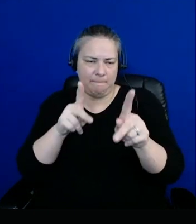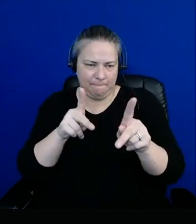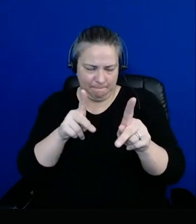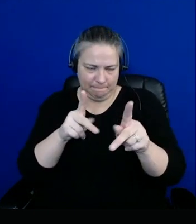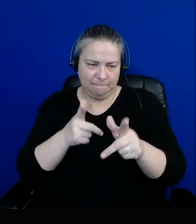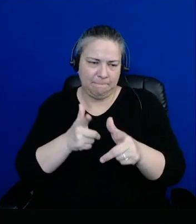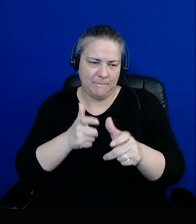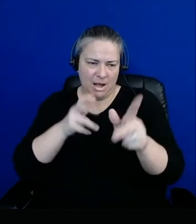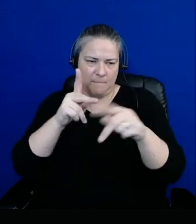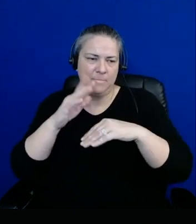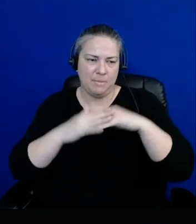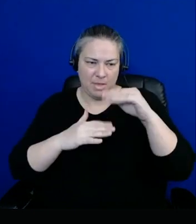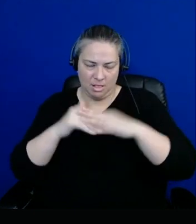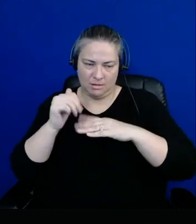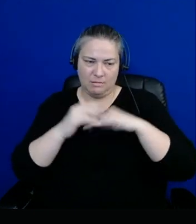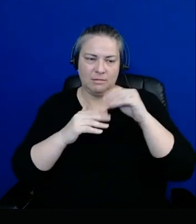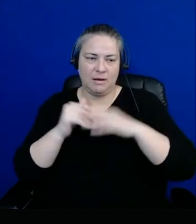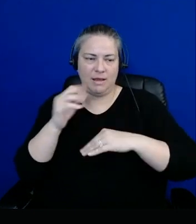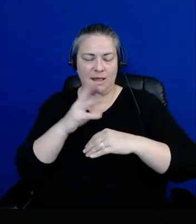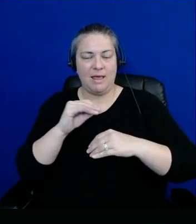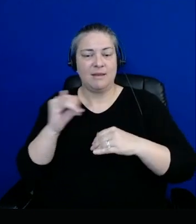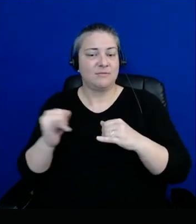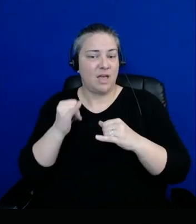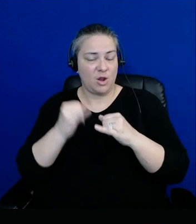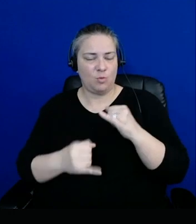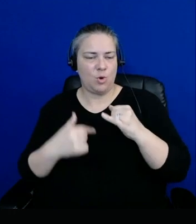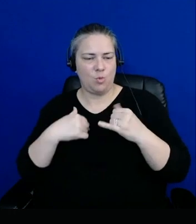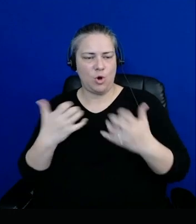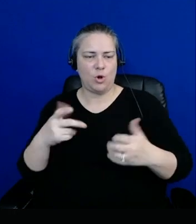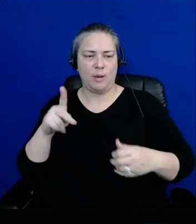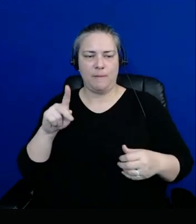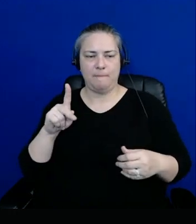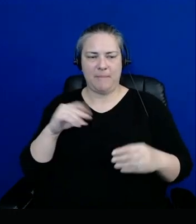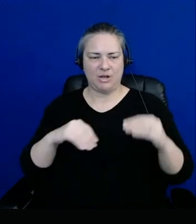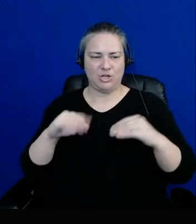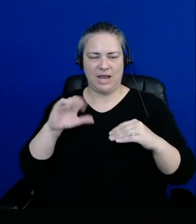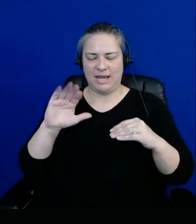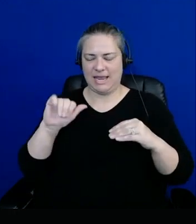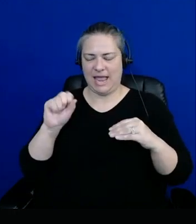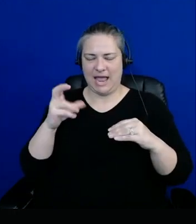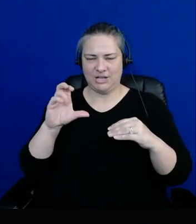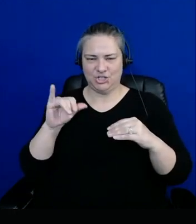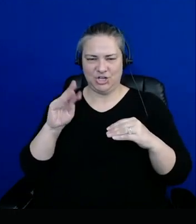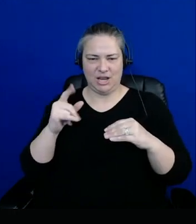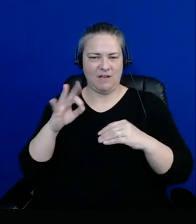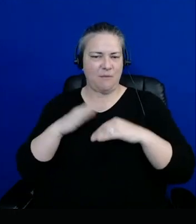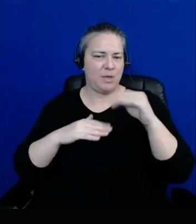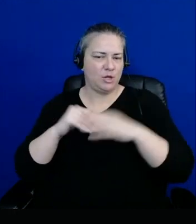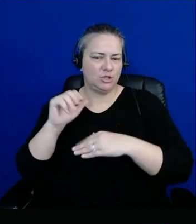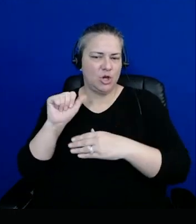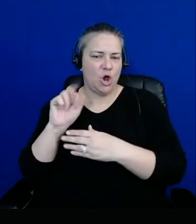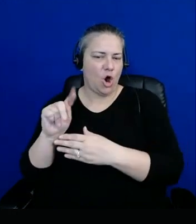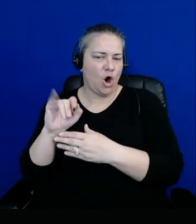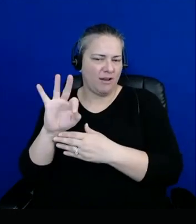speed up the builds, and finally, we want to use packaging and caching of build artifacts so we're only